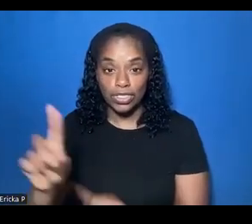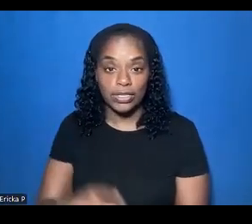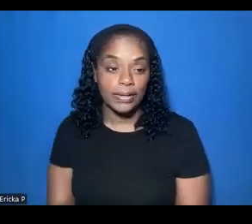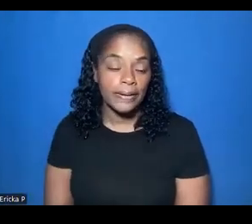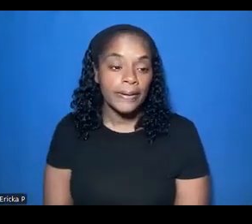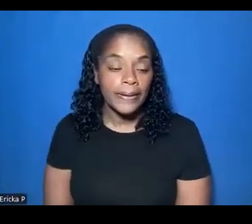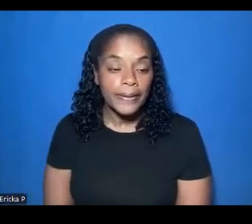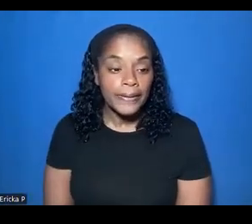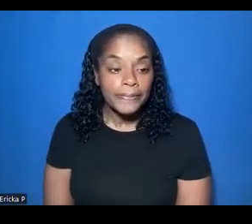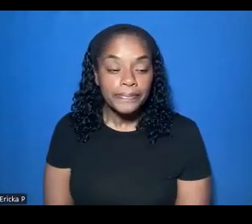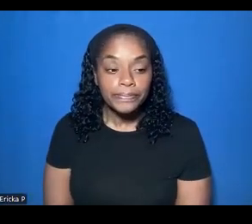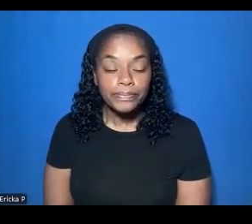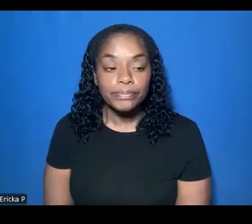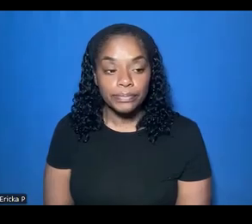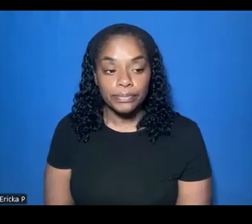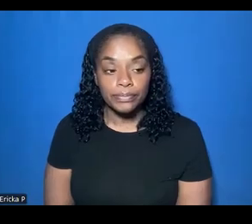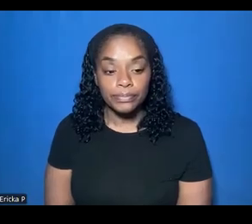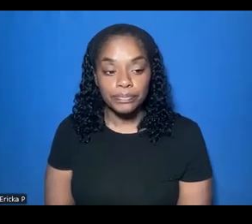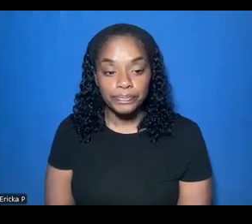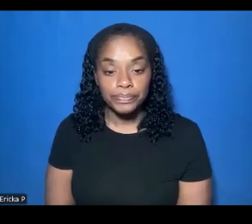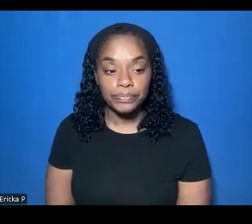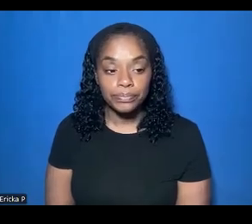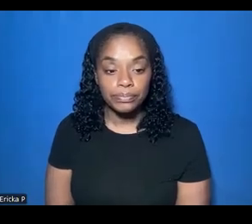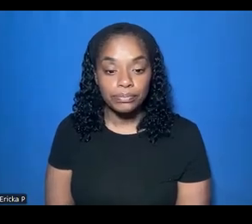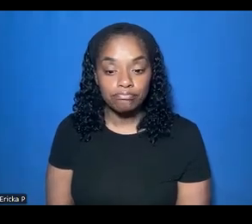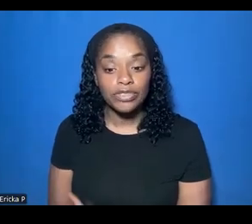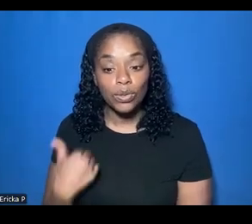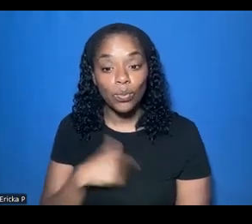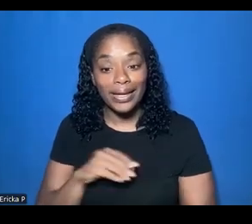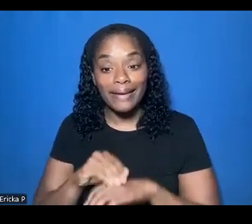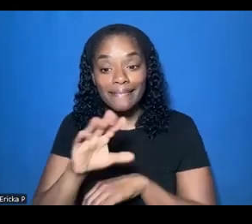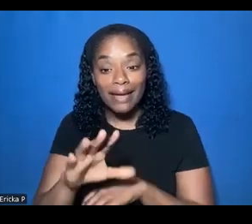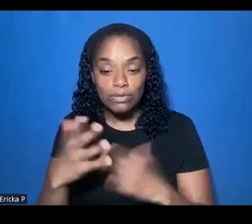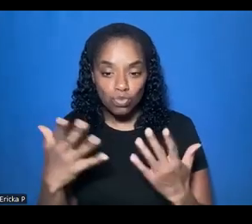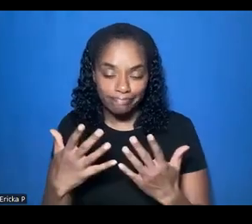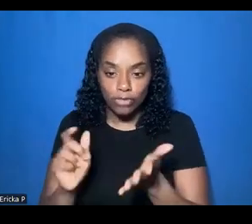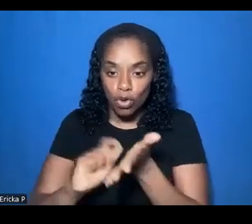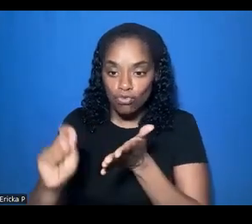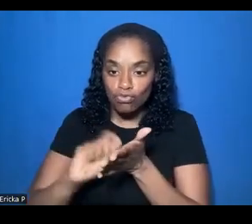what we basically advise is that you write a letter to the school district requesting